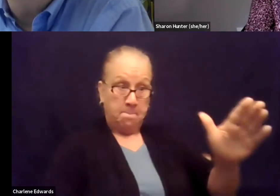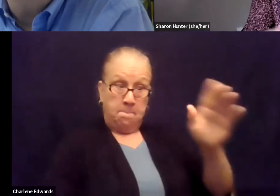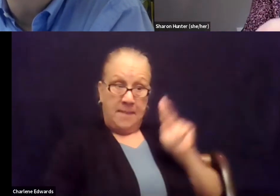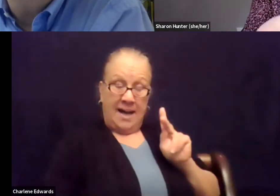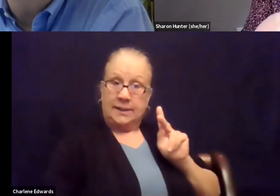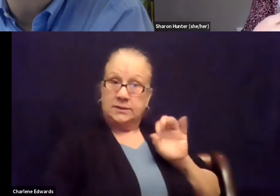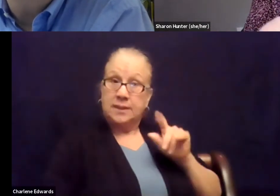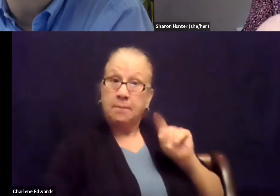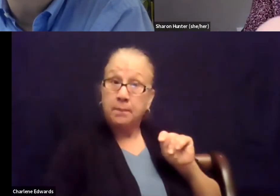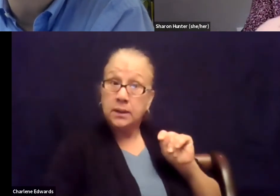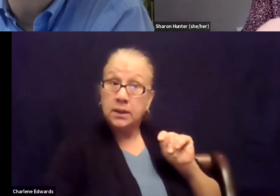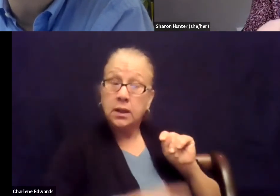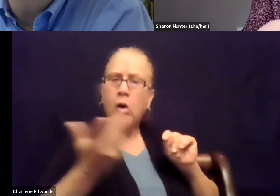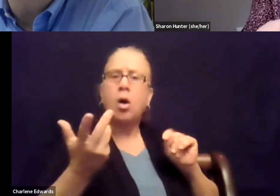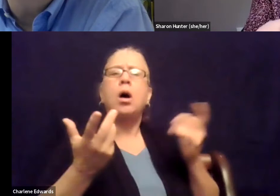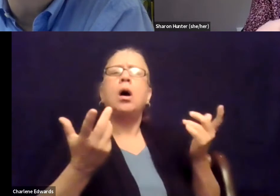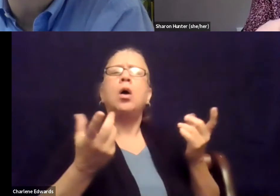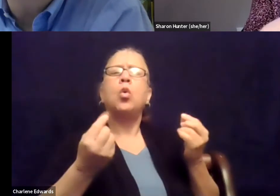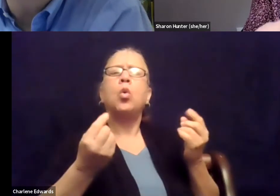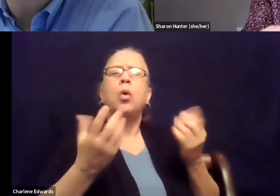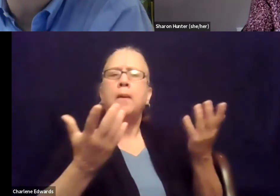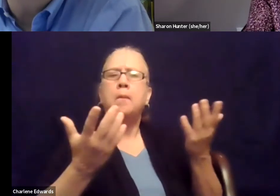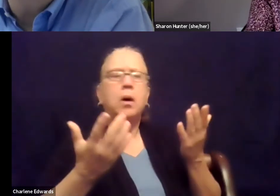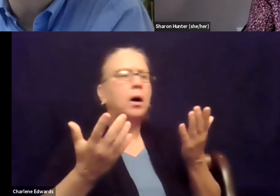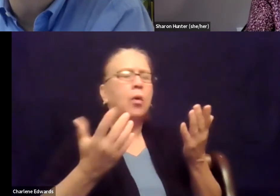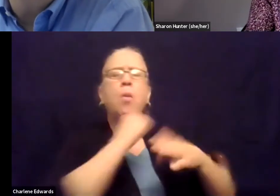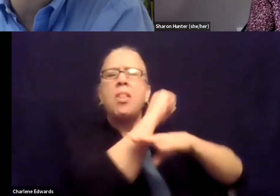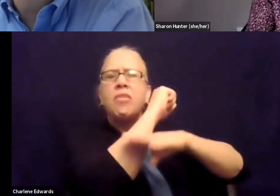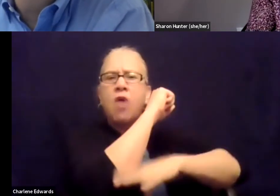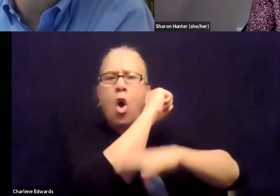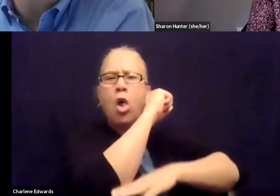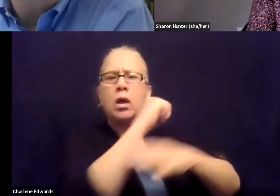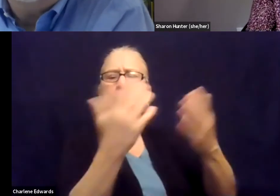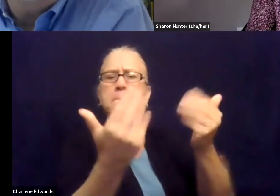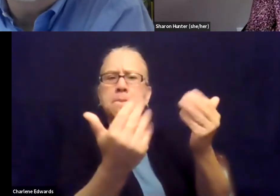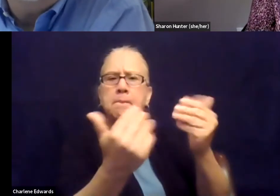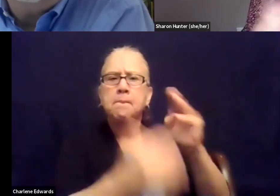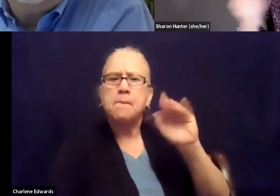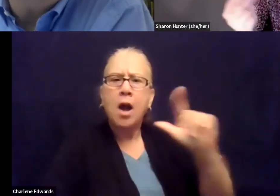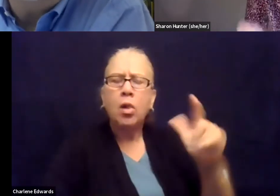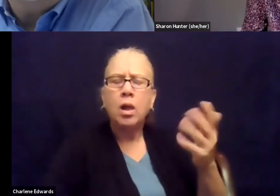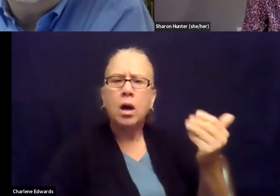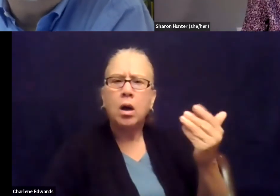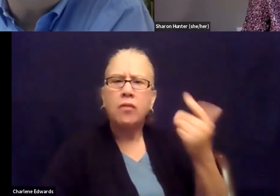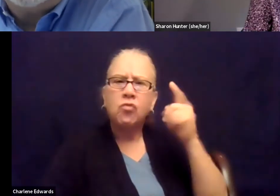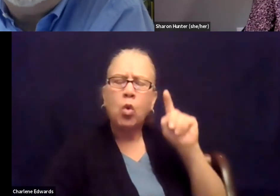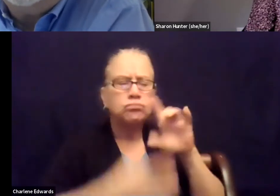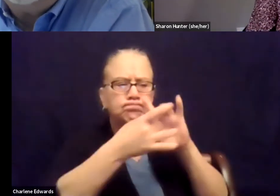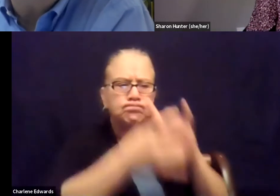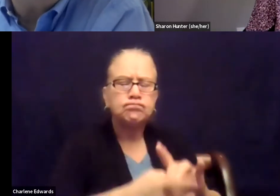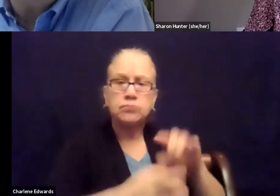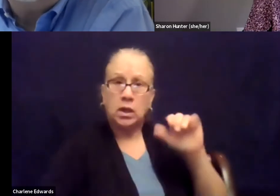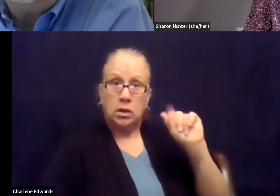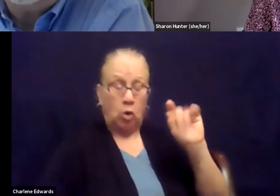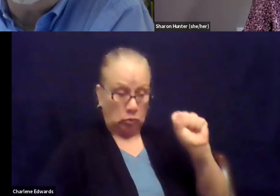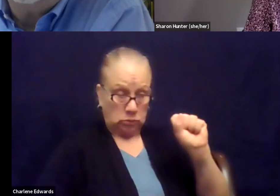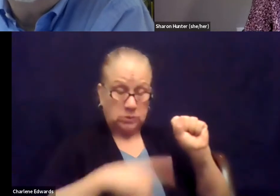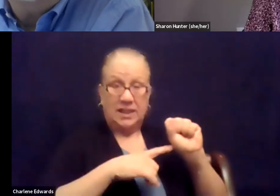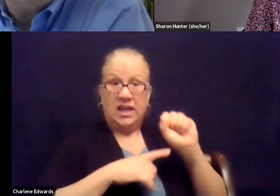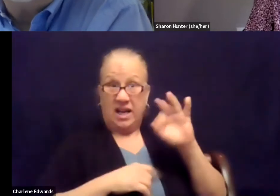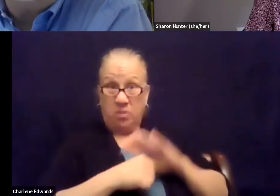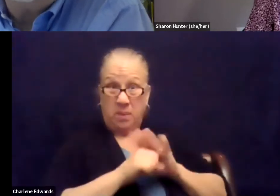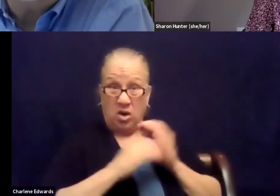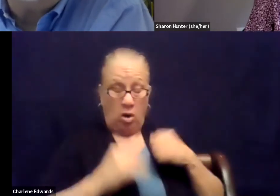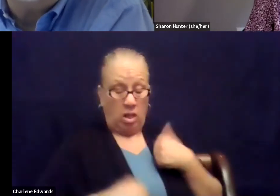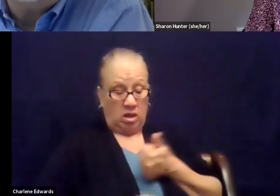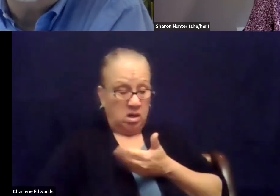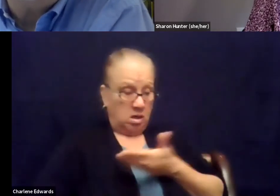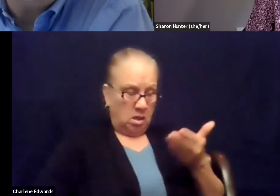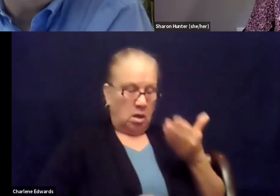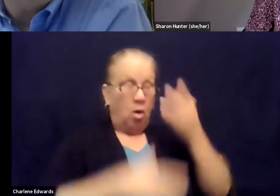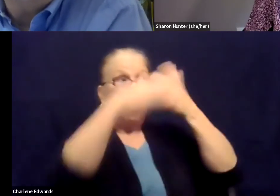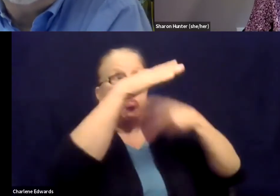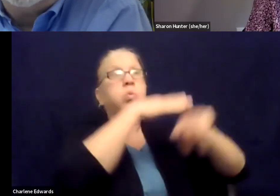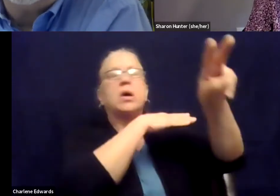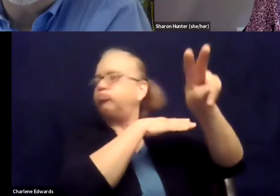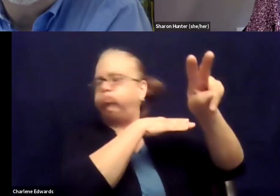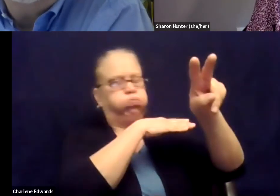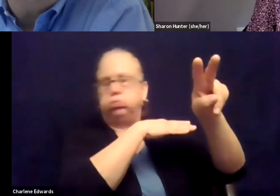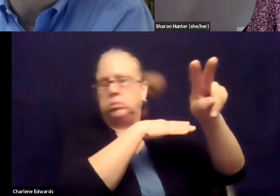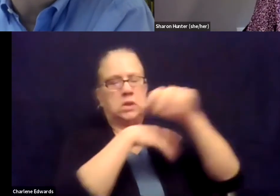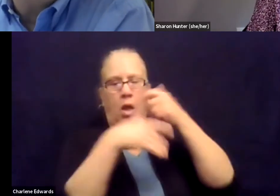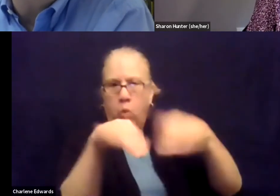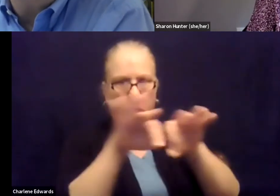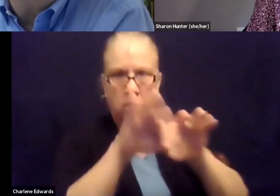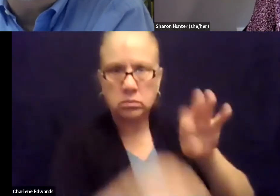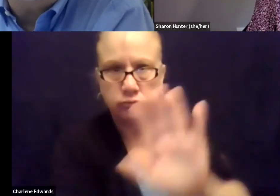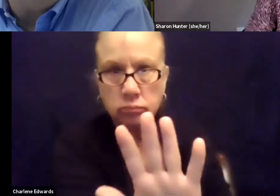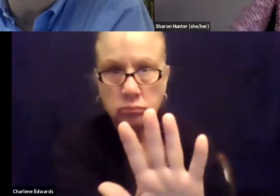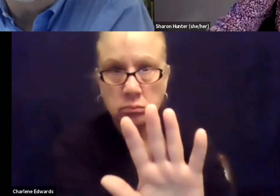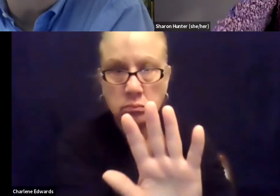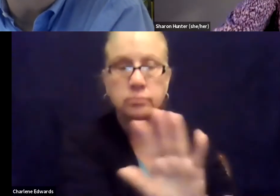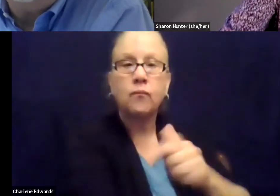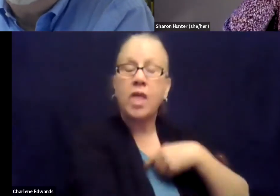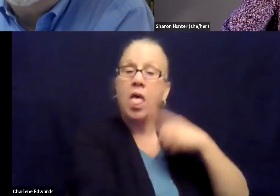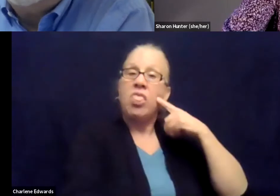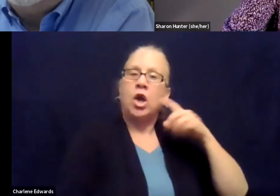Where do you think we will be in the fall? -- Making predictions is futile. You have to be